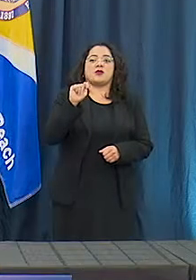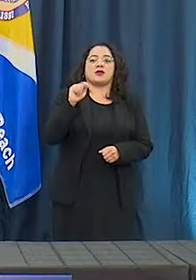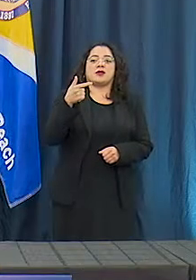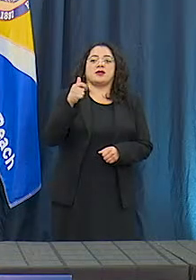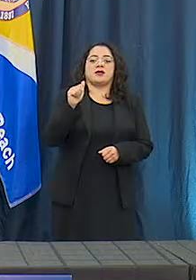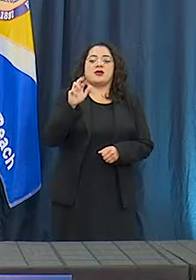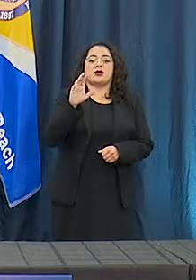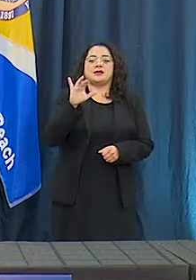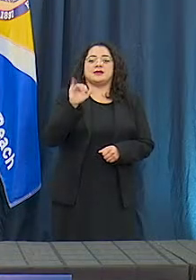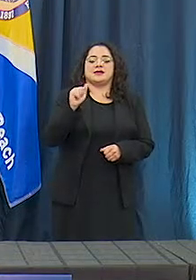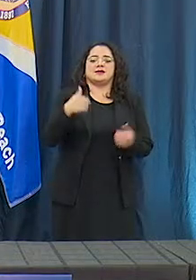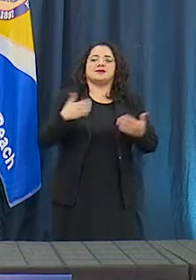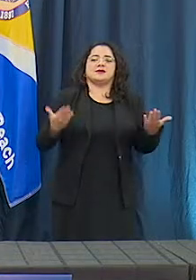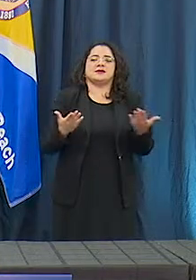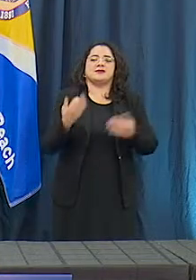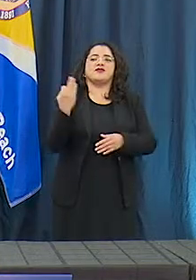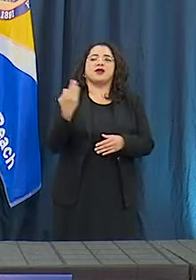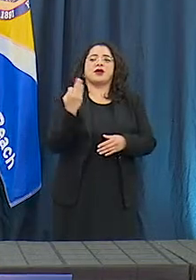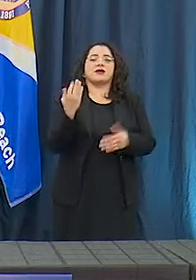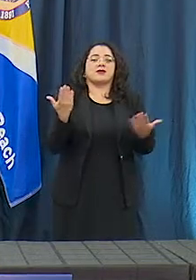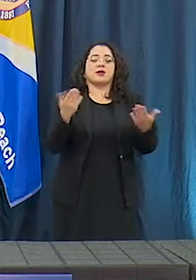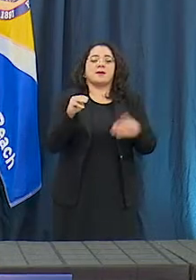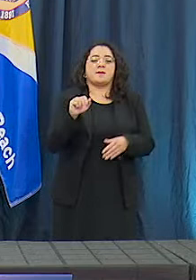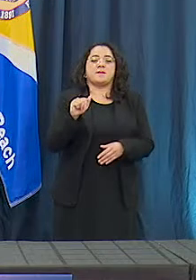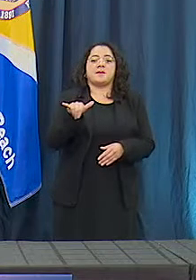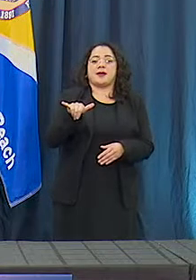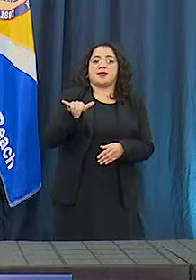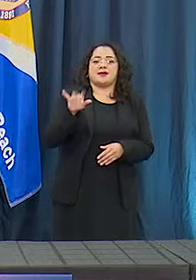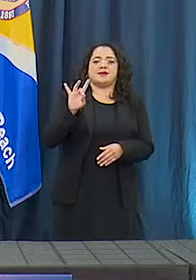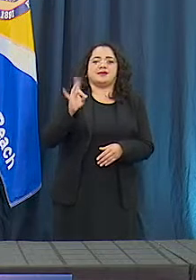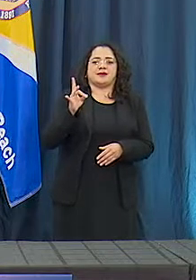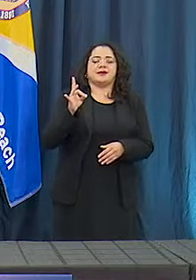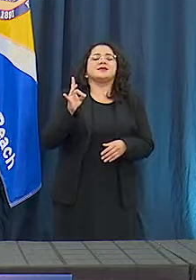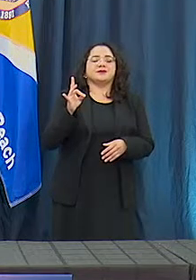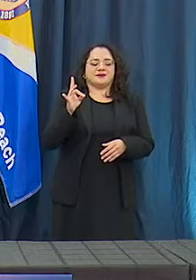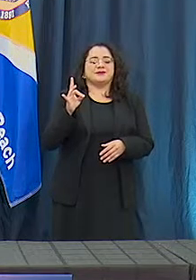Of course it's May the 8th and we are doing our updates we do every